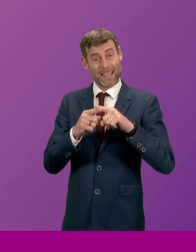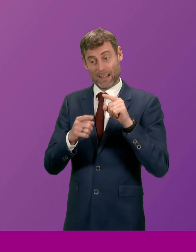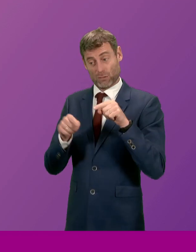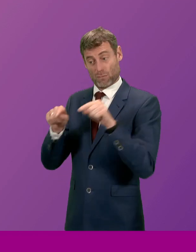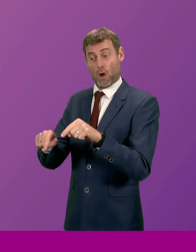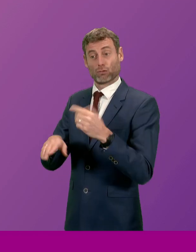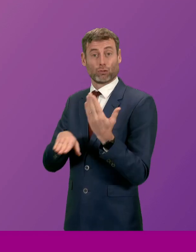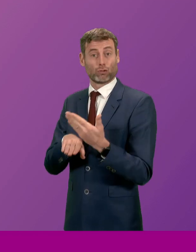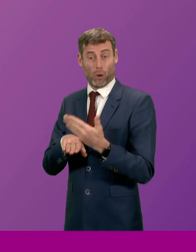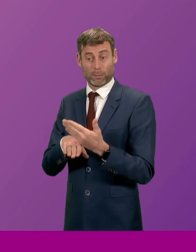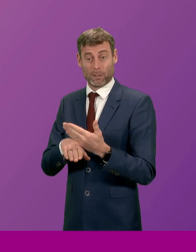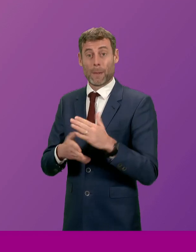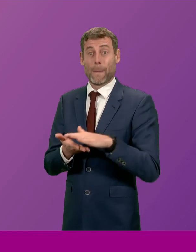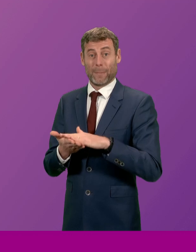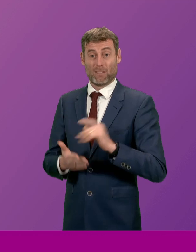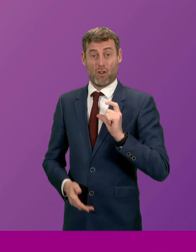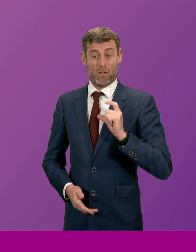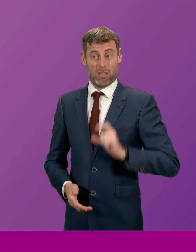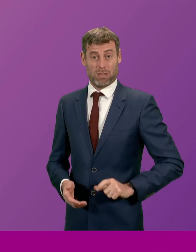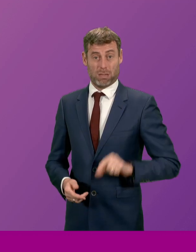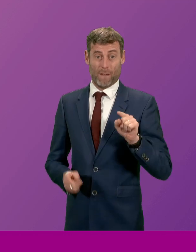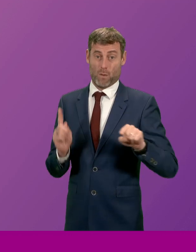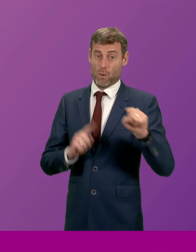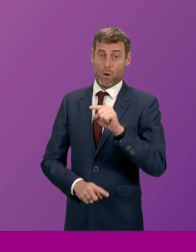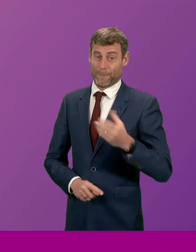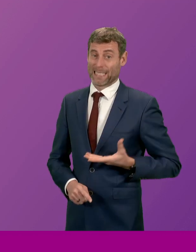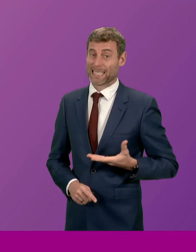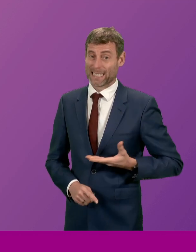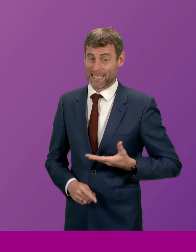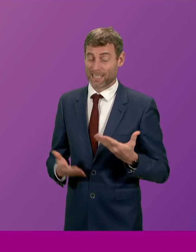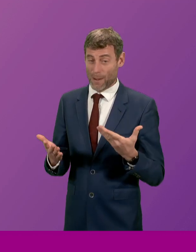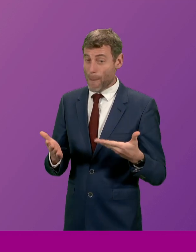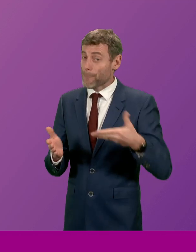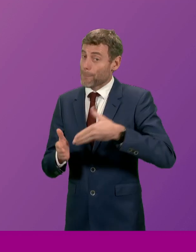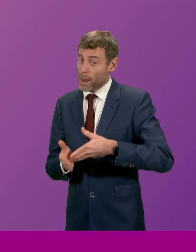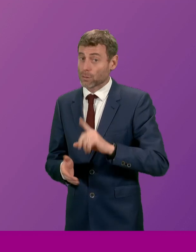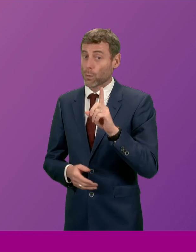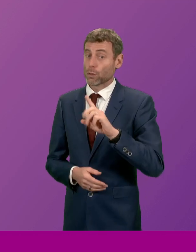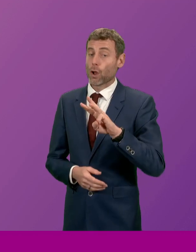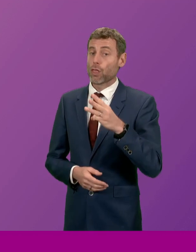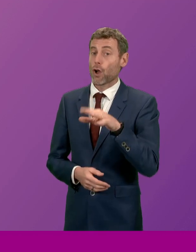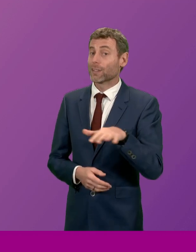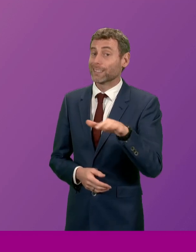confidence to plummet, it is also having a devastating effect on our third sector and